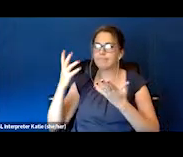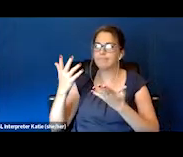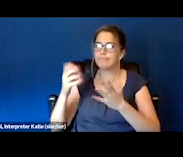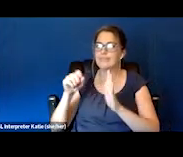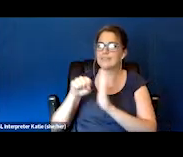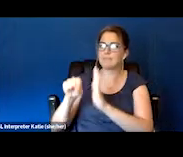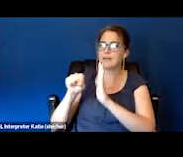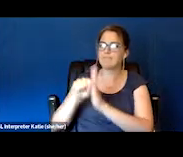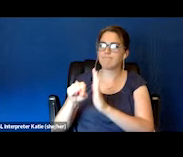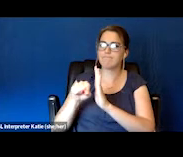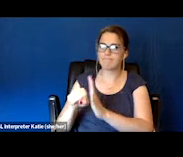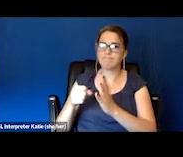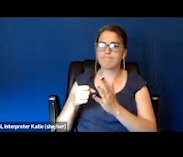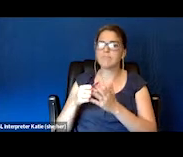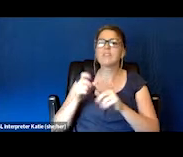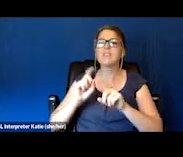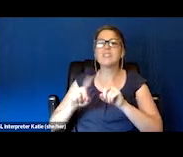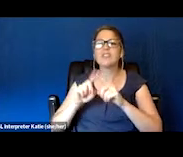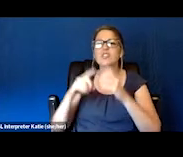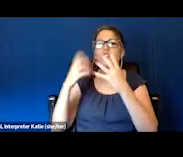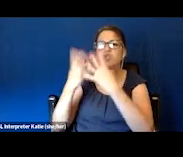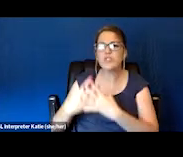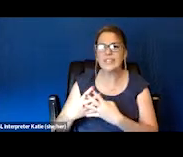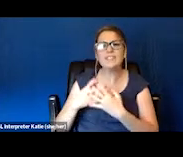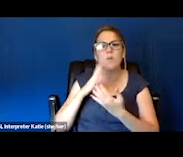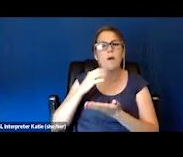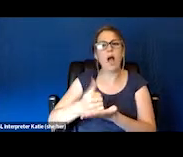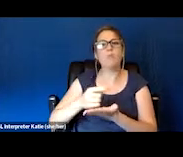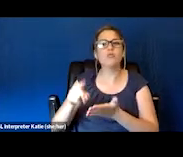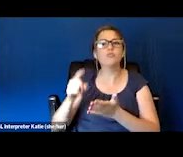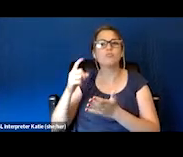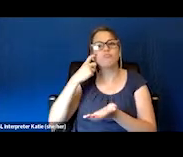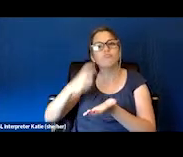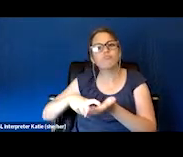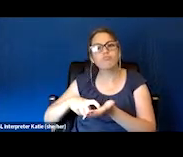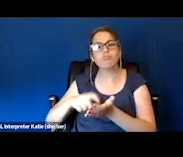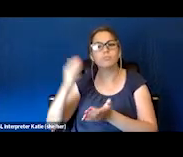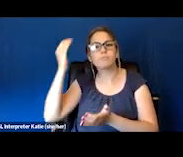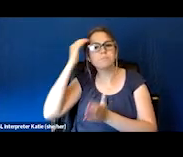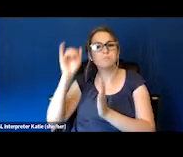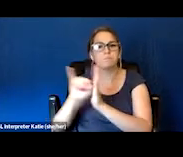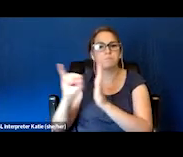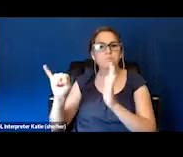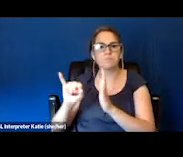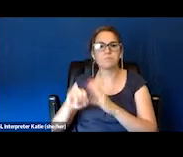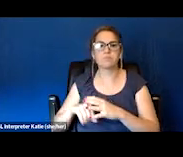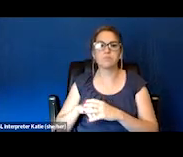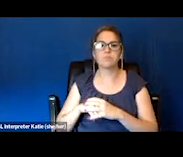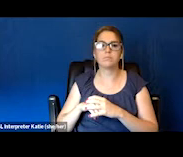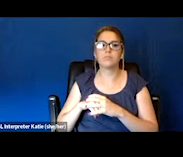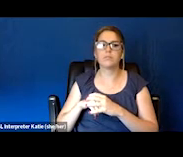in the recognition of trauma, as do workforce development, employment assistance, and supervision practices.